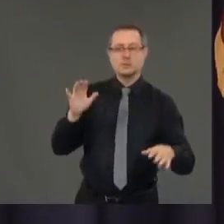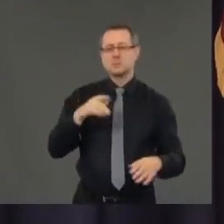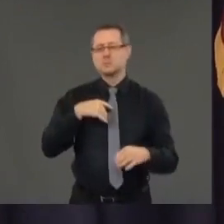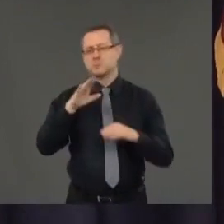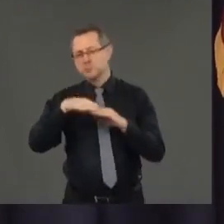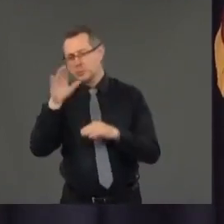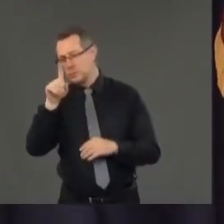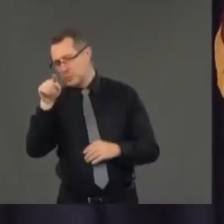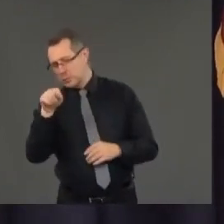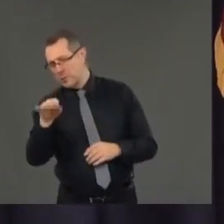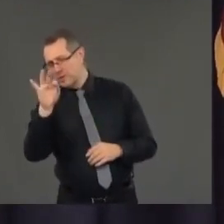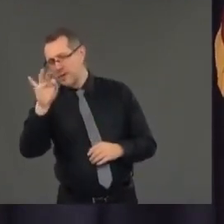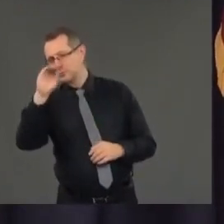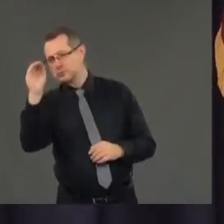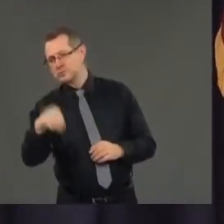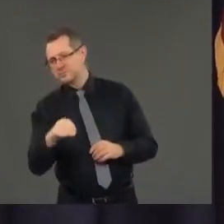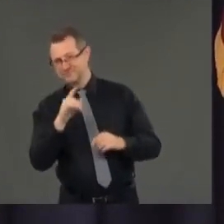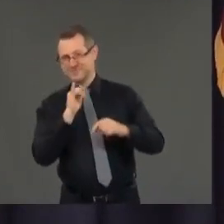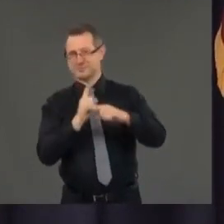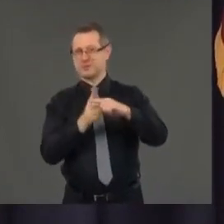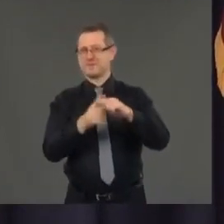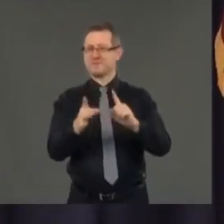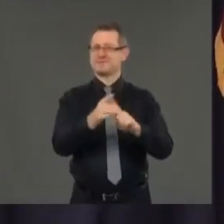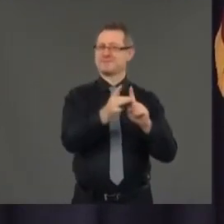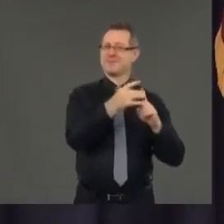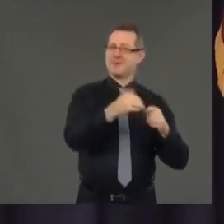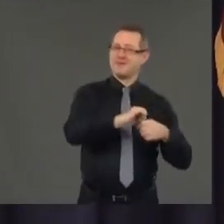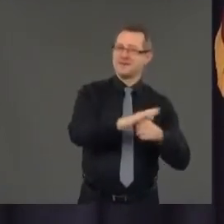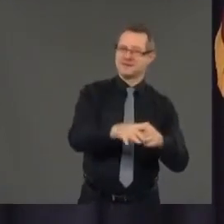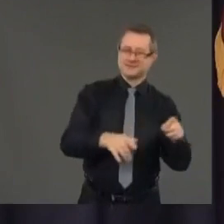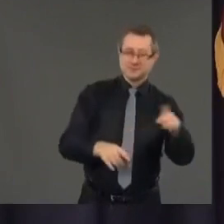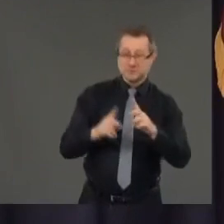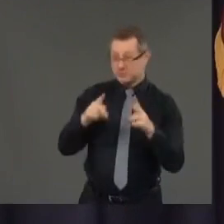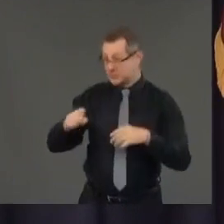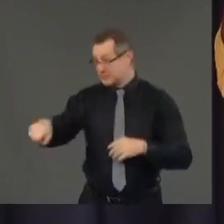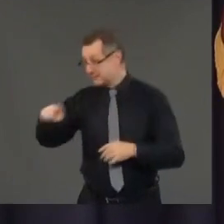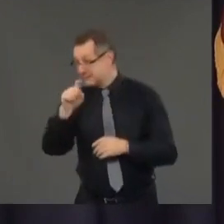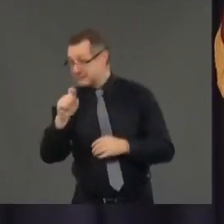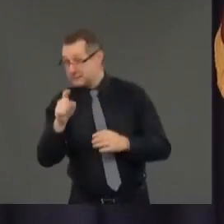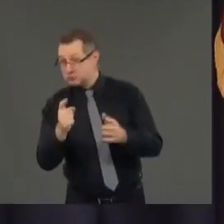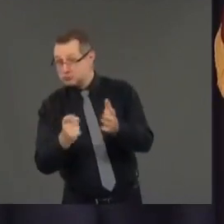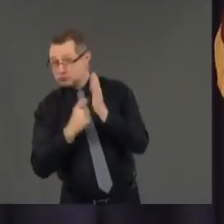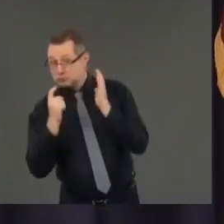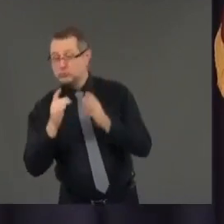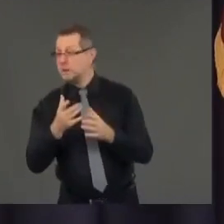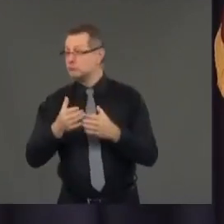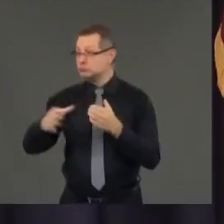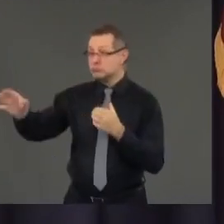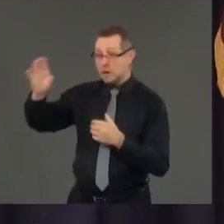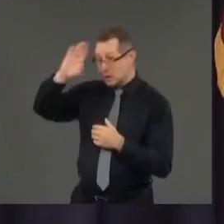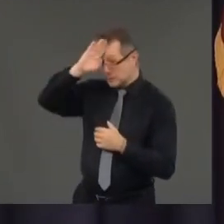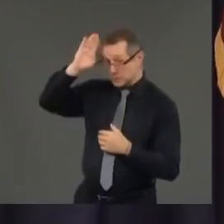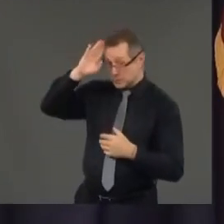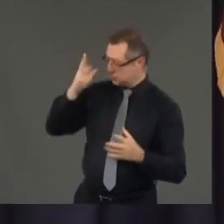OUTBREAK AND THAT THE 55 AND OLDER POPULATION, IT WAS 1.9% FOR POSITIVE.